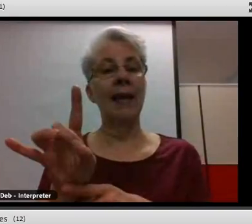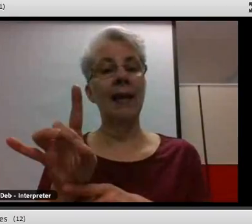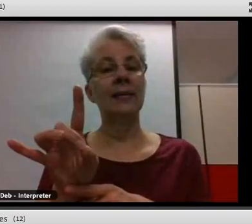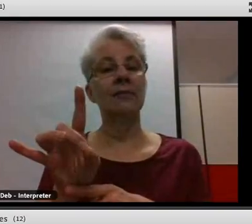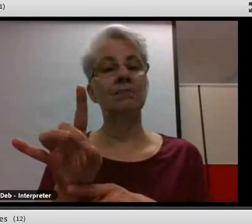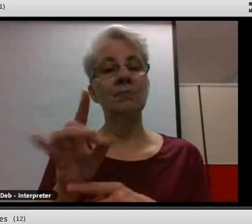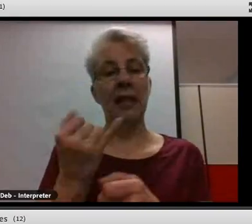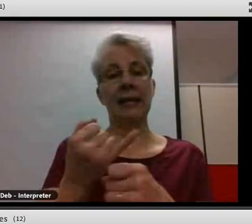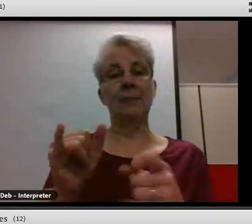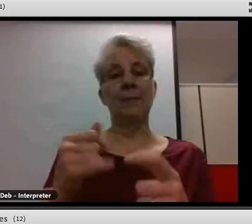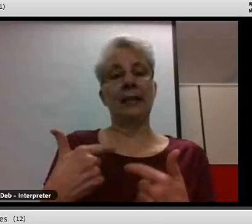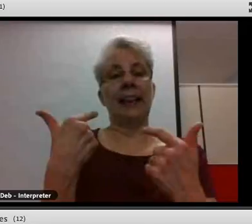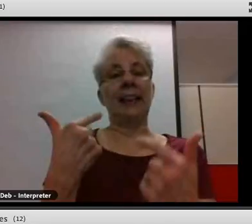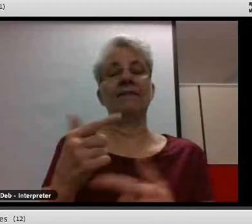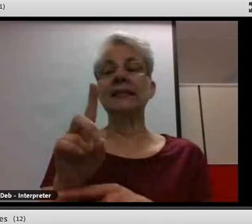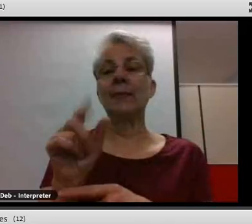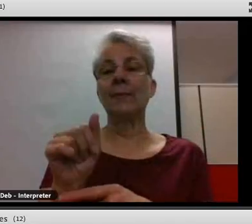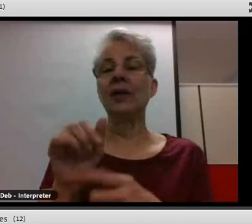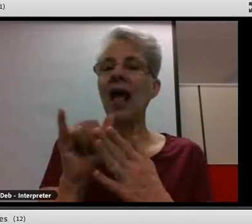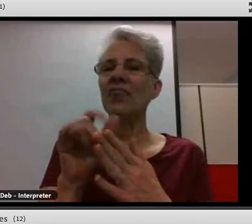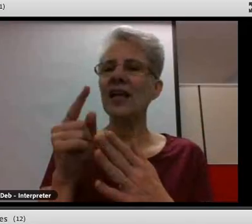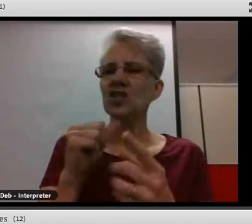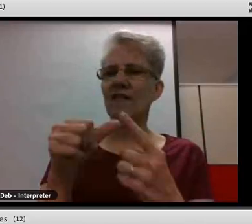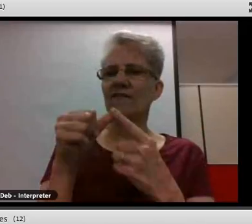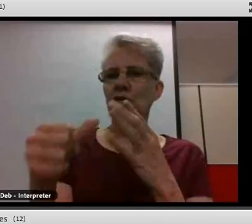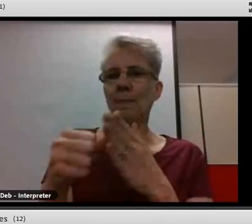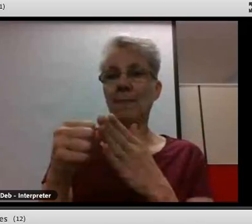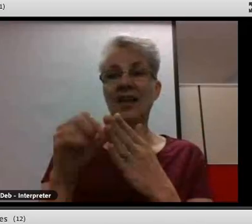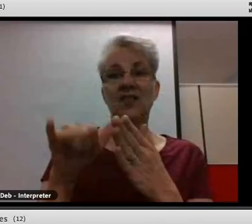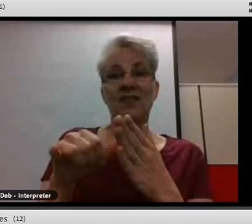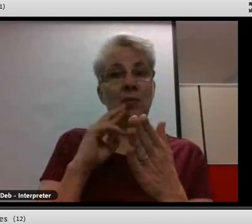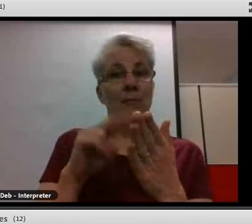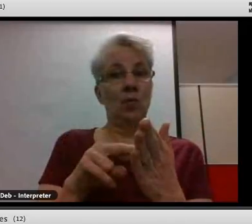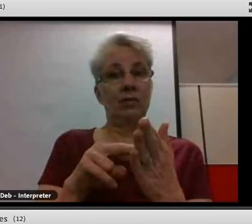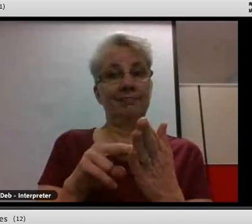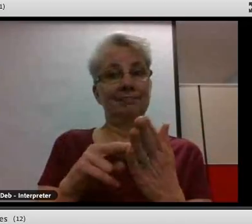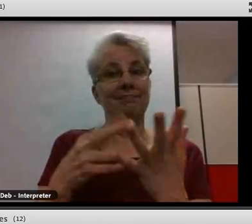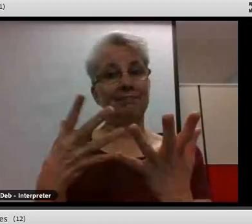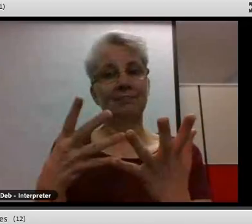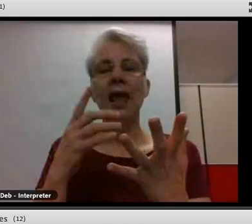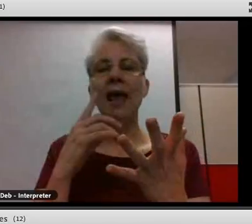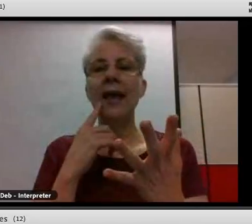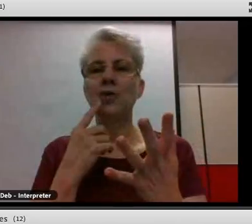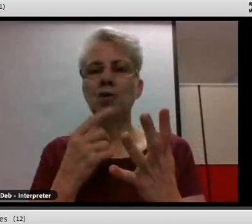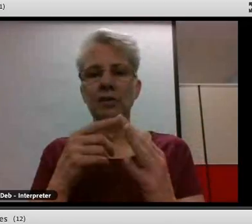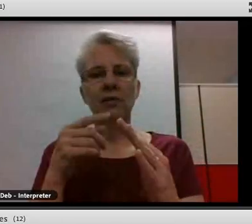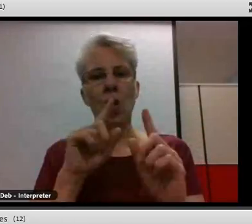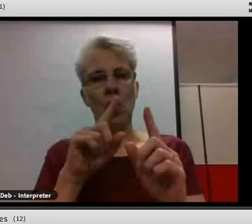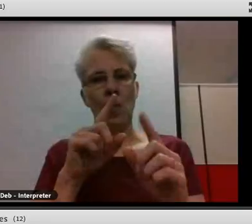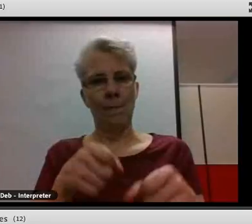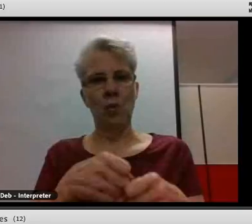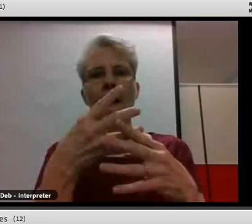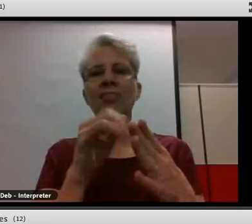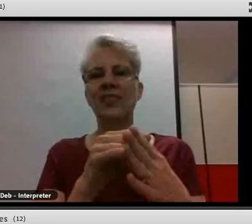a little bit of extra help sometimes. Of course, ALA makes their conferences and their publications, their communications,